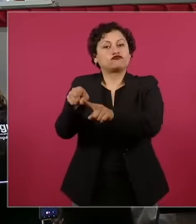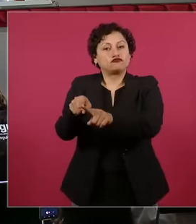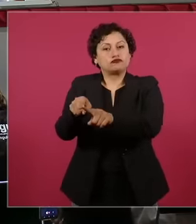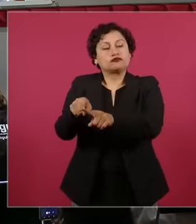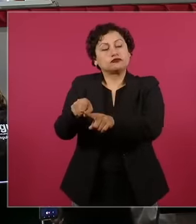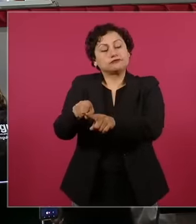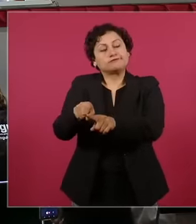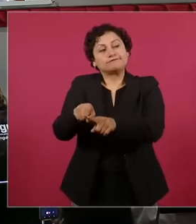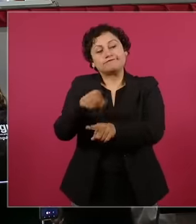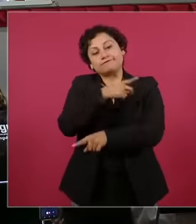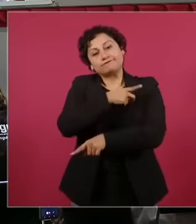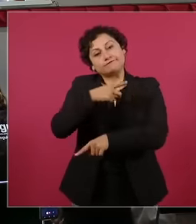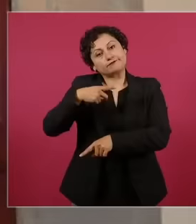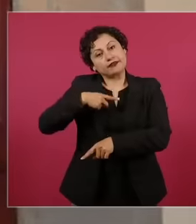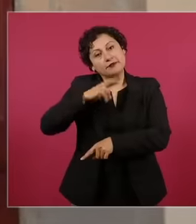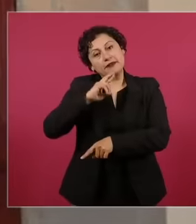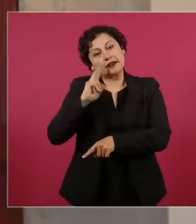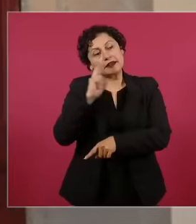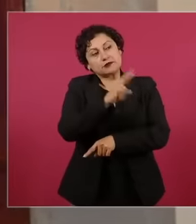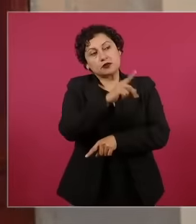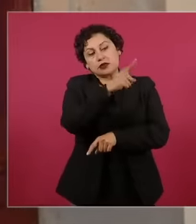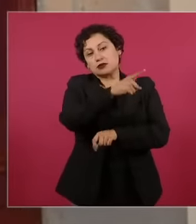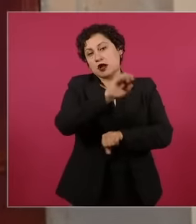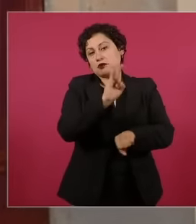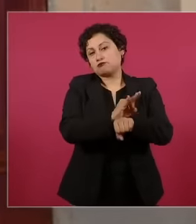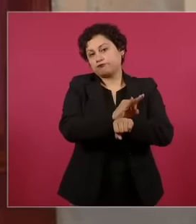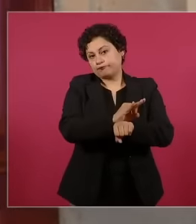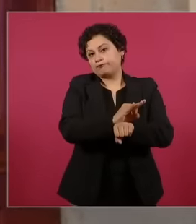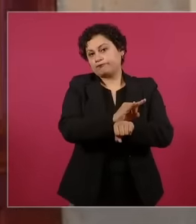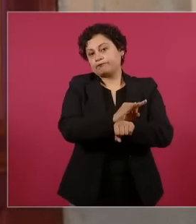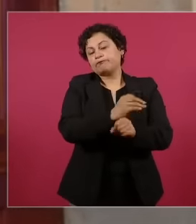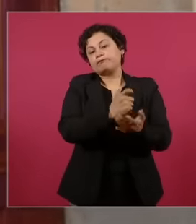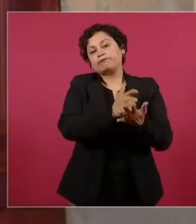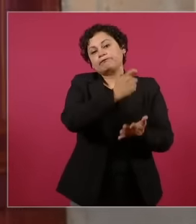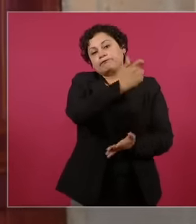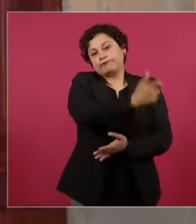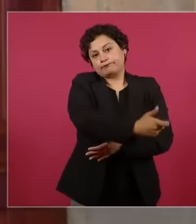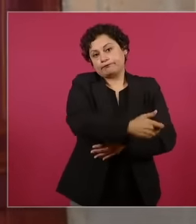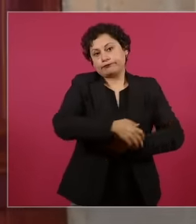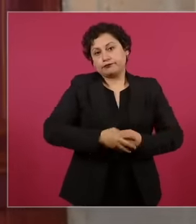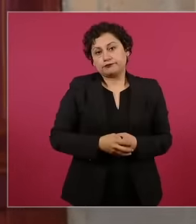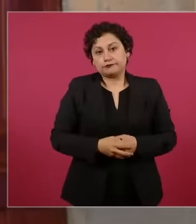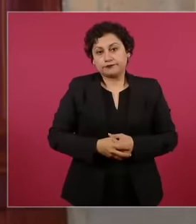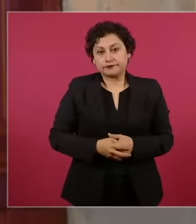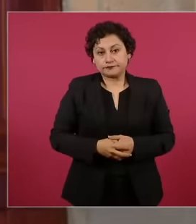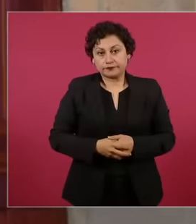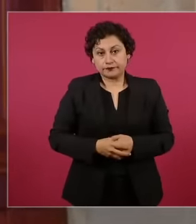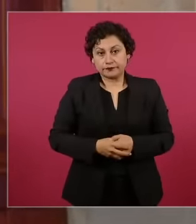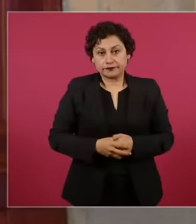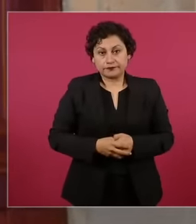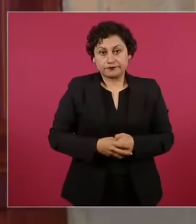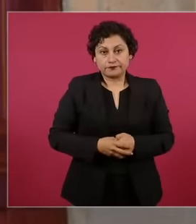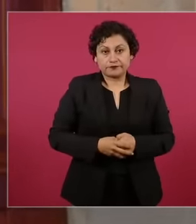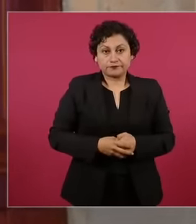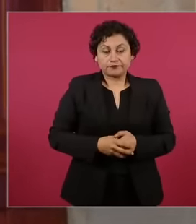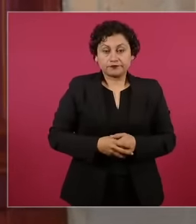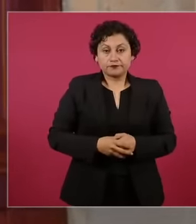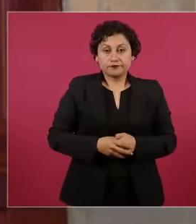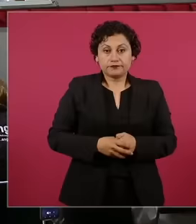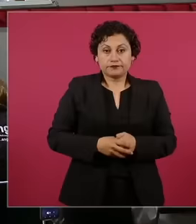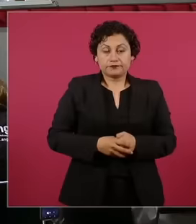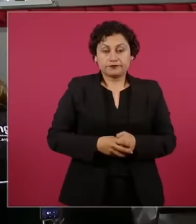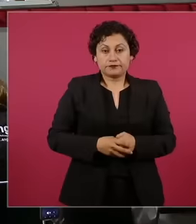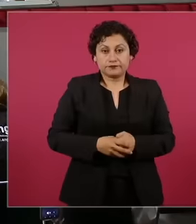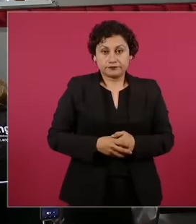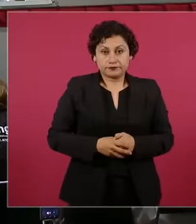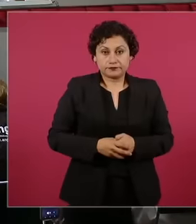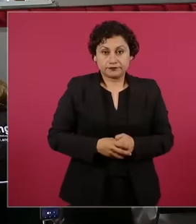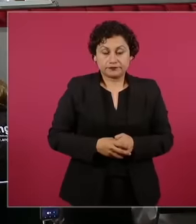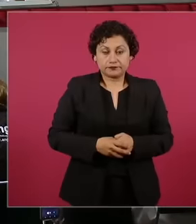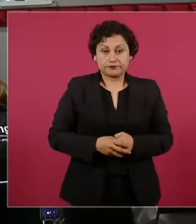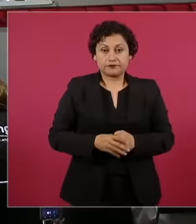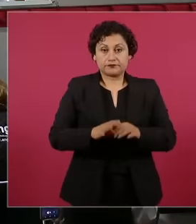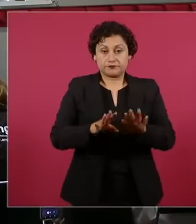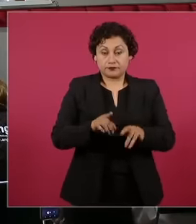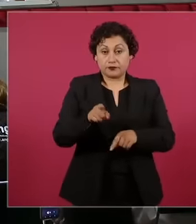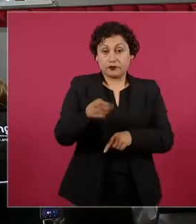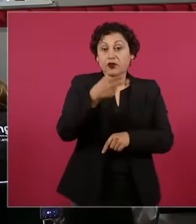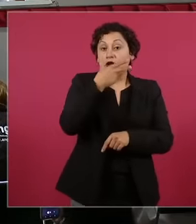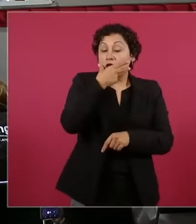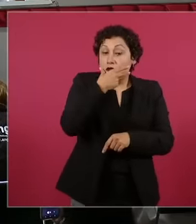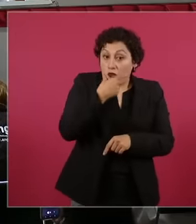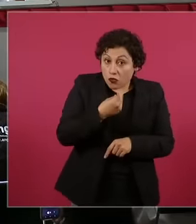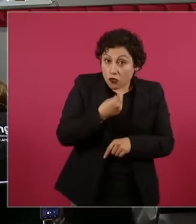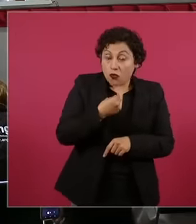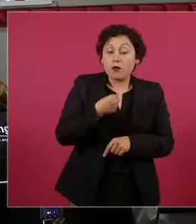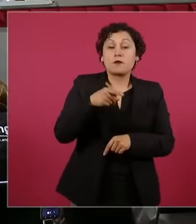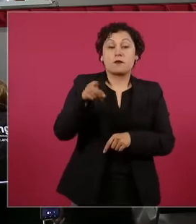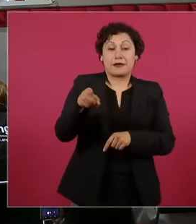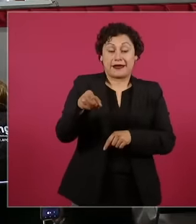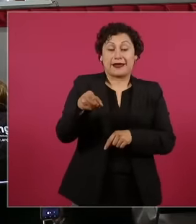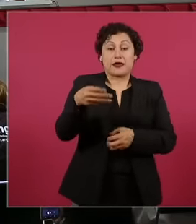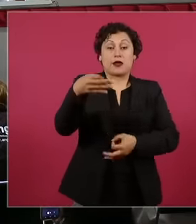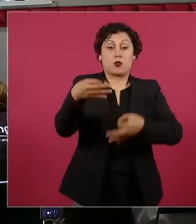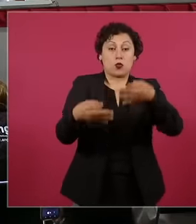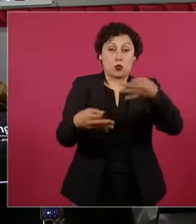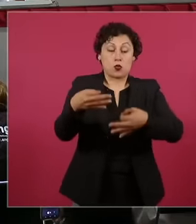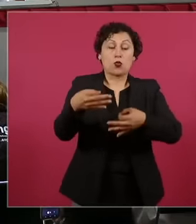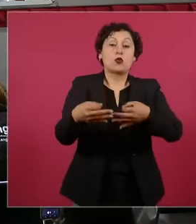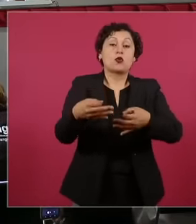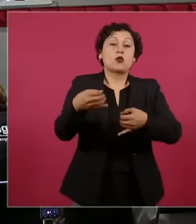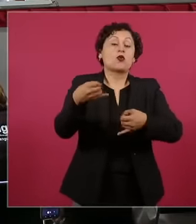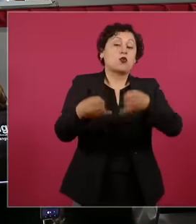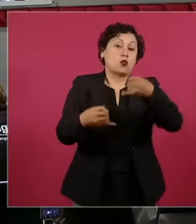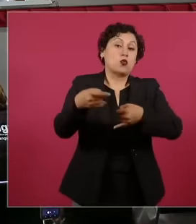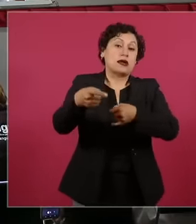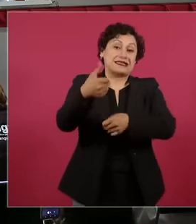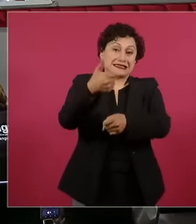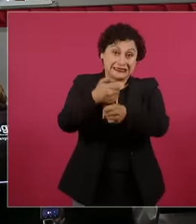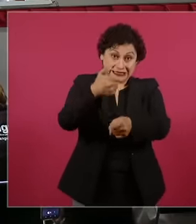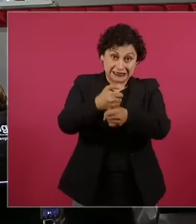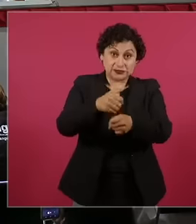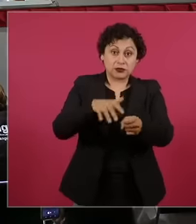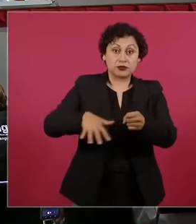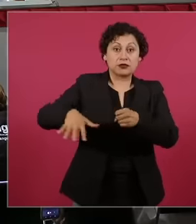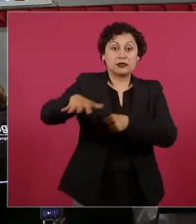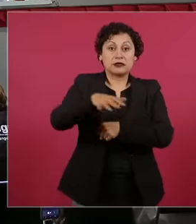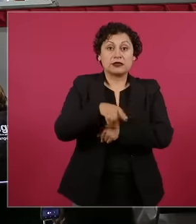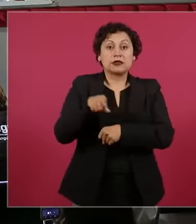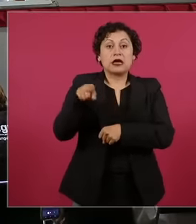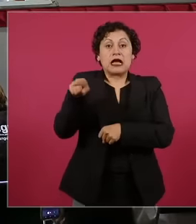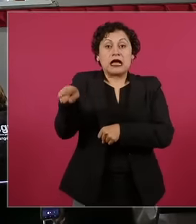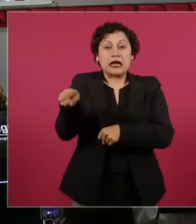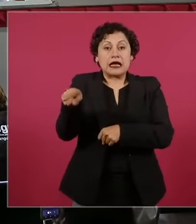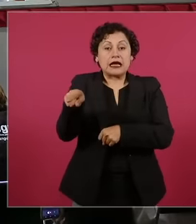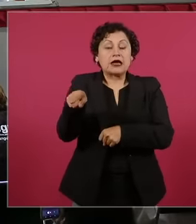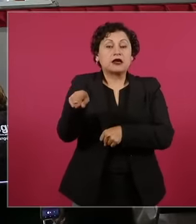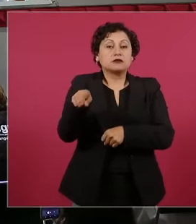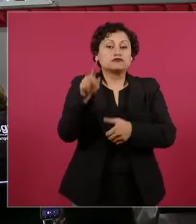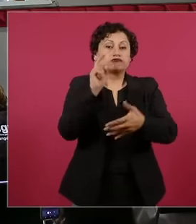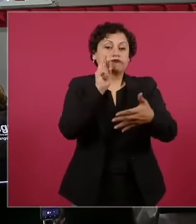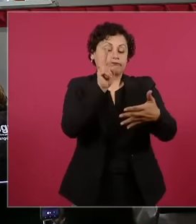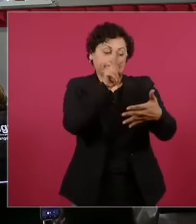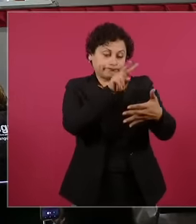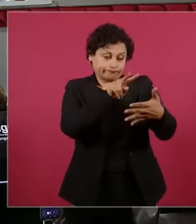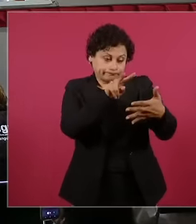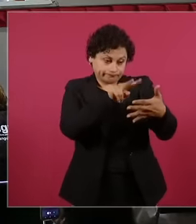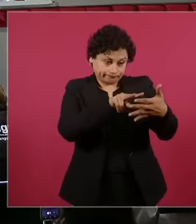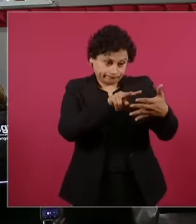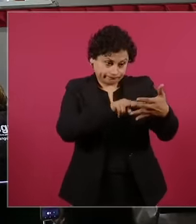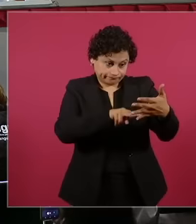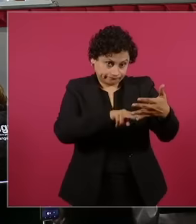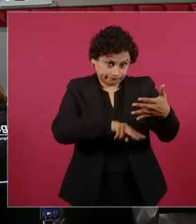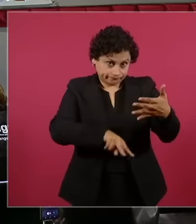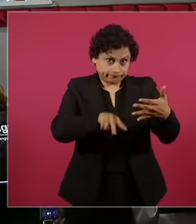compensated, the Sixth District judge completely ignored the arguments of the